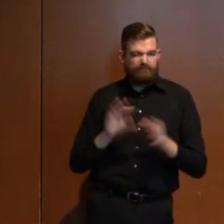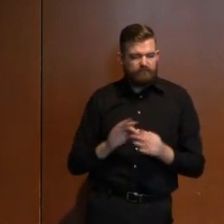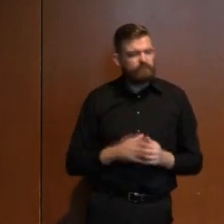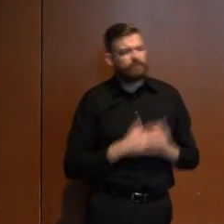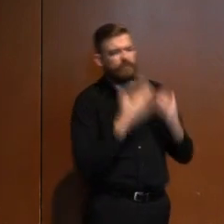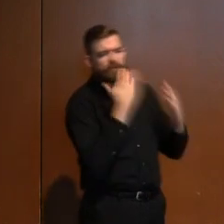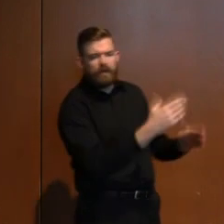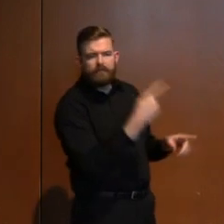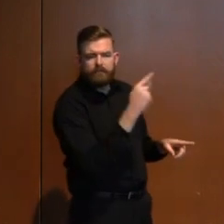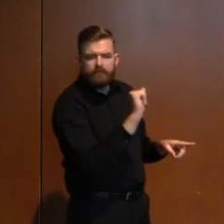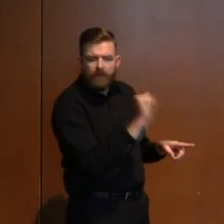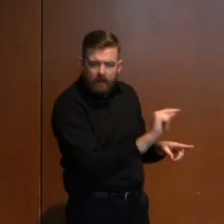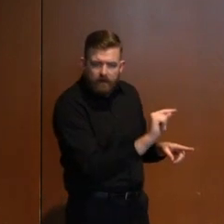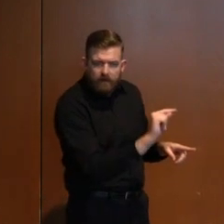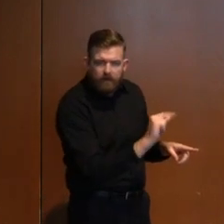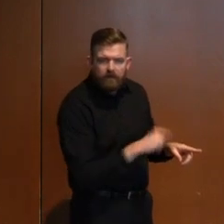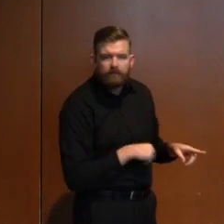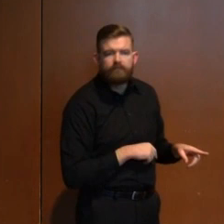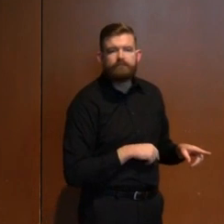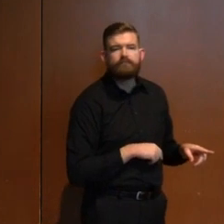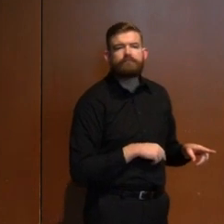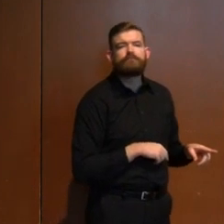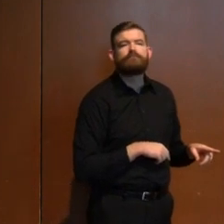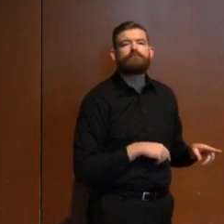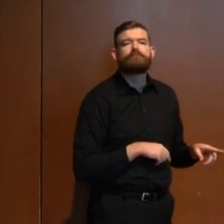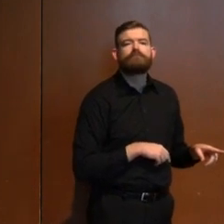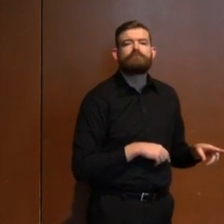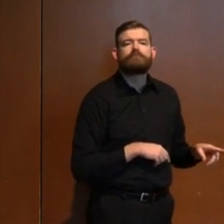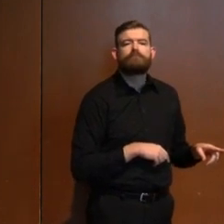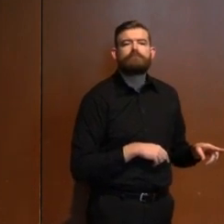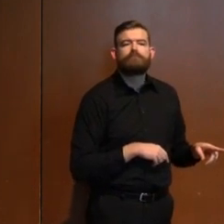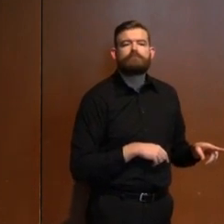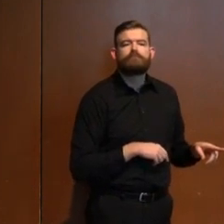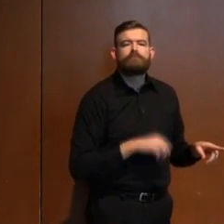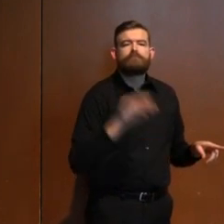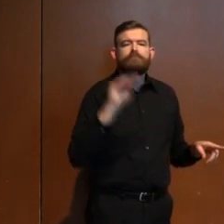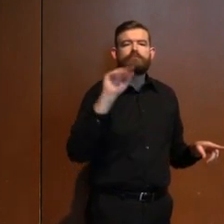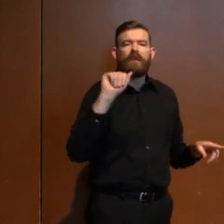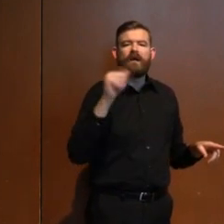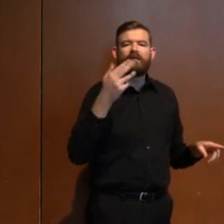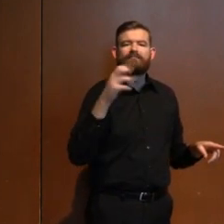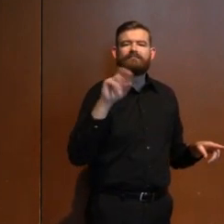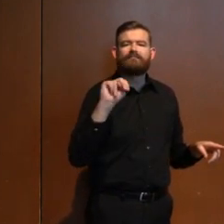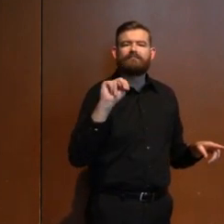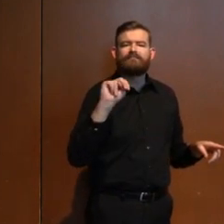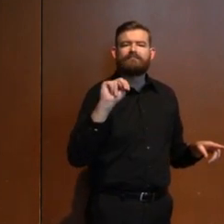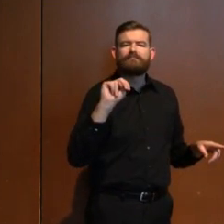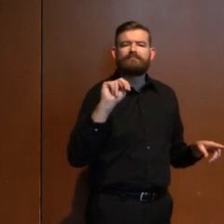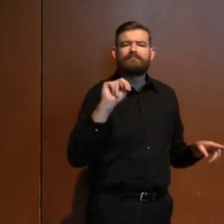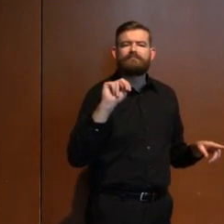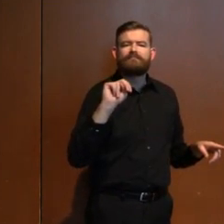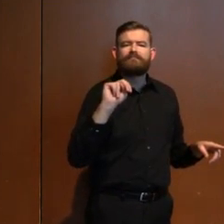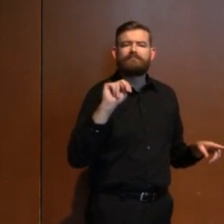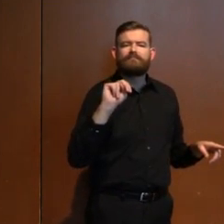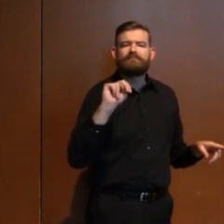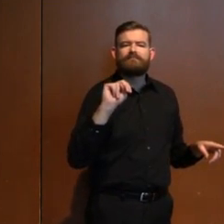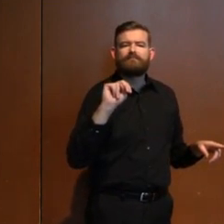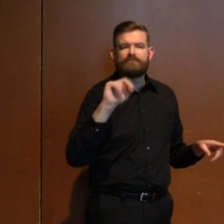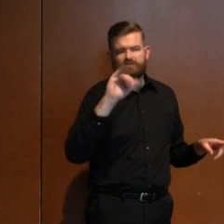THANK YOU AGAIN MARK AND PETE. THANK YOU PAT. I'M JUST LOOKING FOR MAHEN. MAHEN I THINK IF IT'S NOT GOING